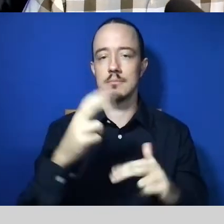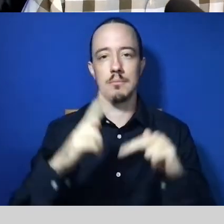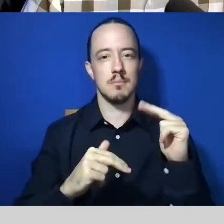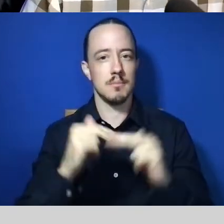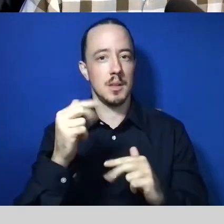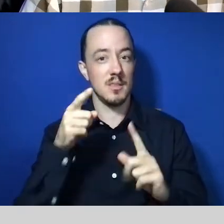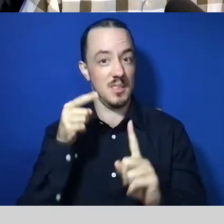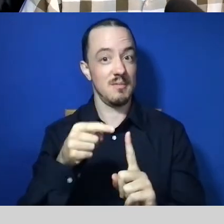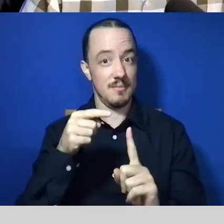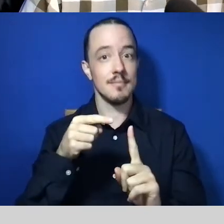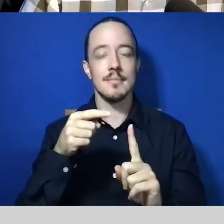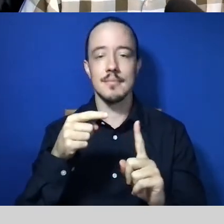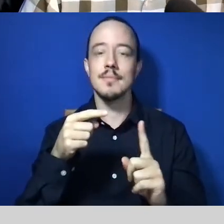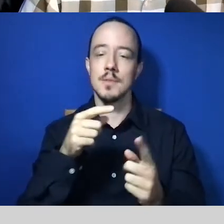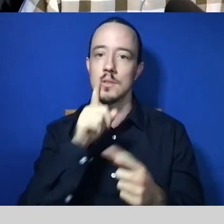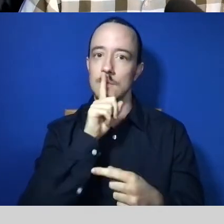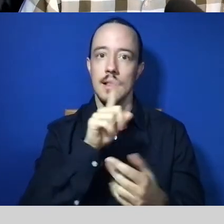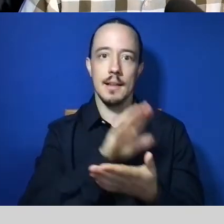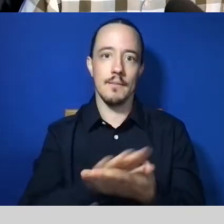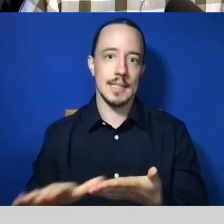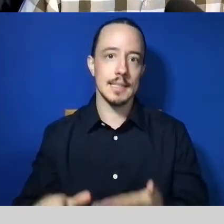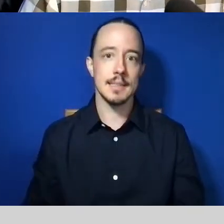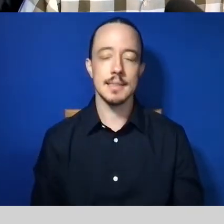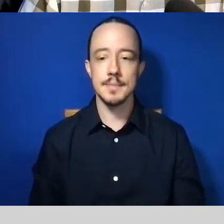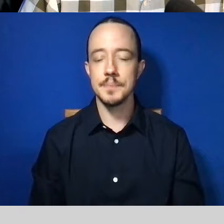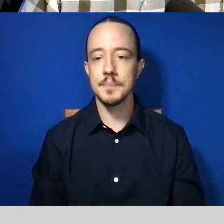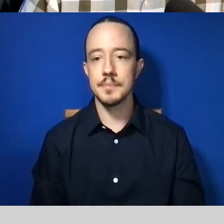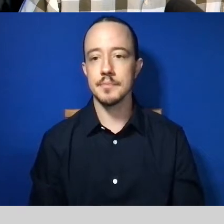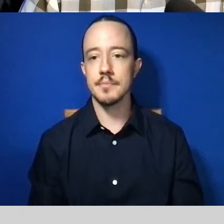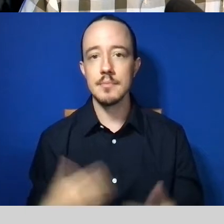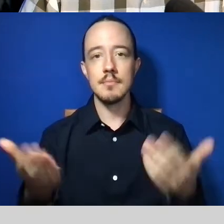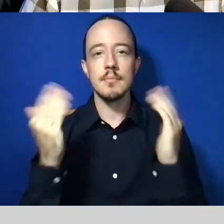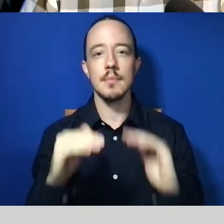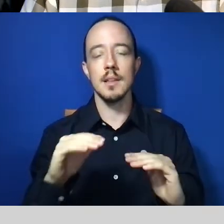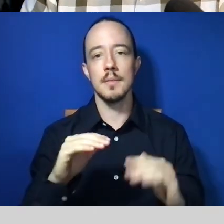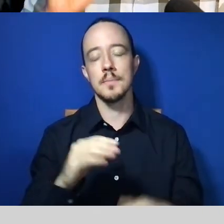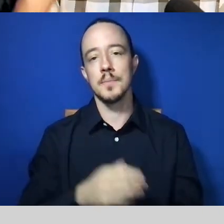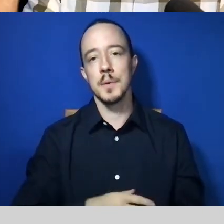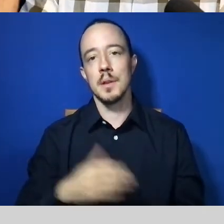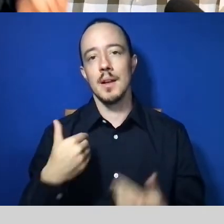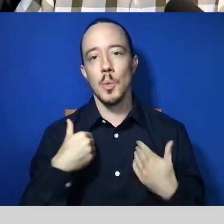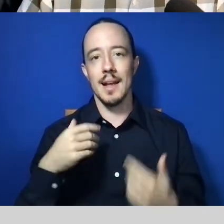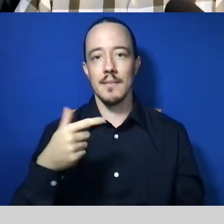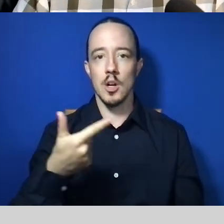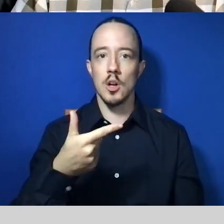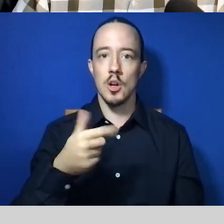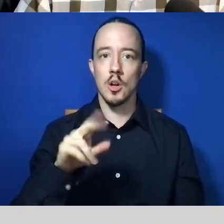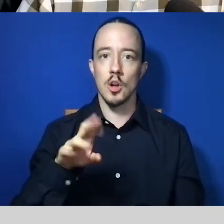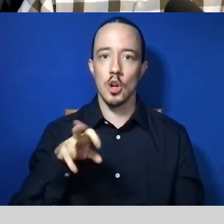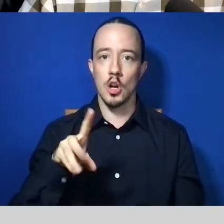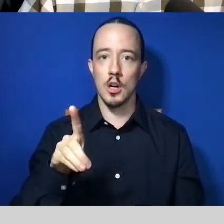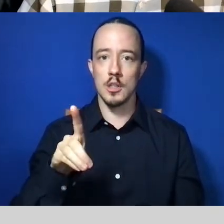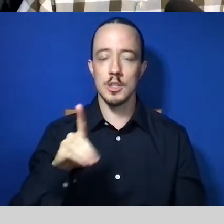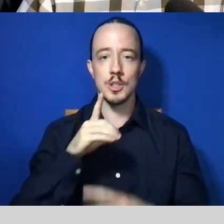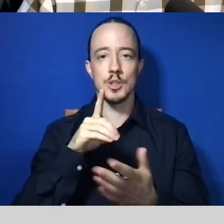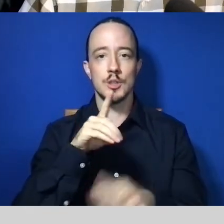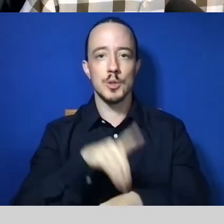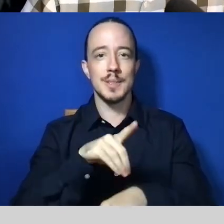We also have guard, guard duty down here. So it's kind of a check box you turn on and you get some extra bits in there